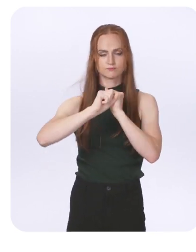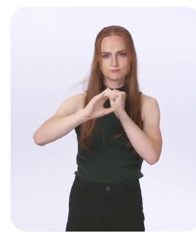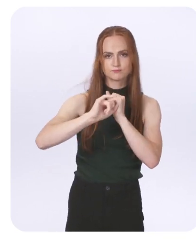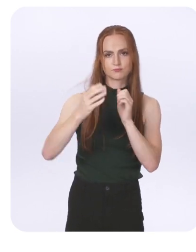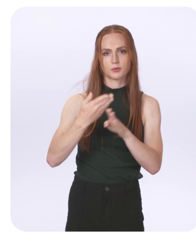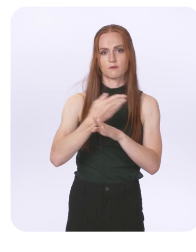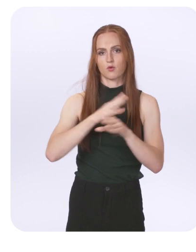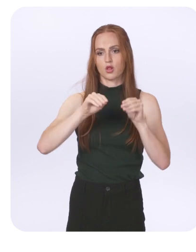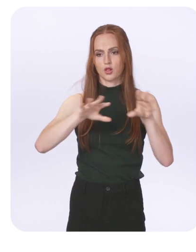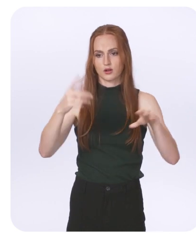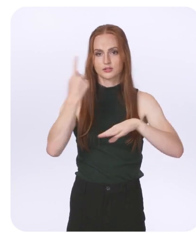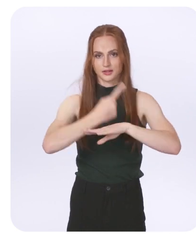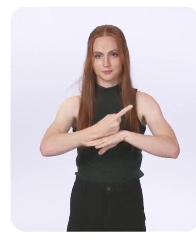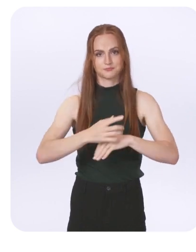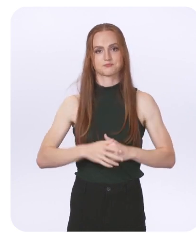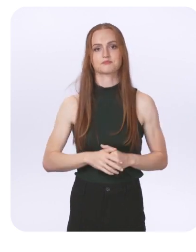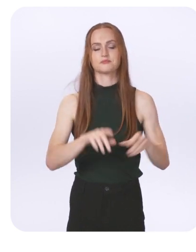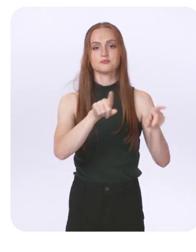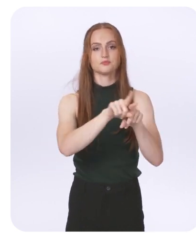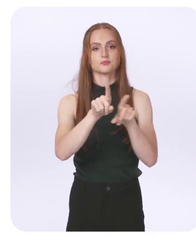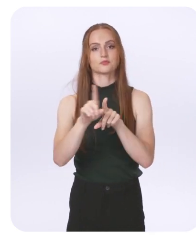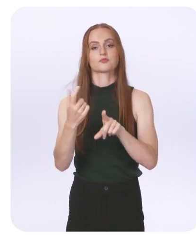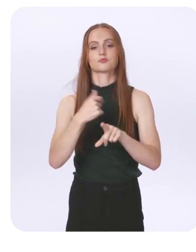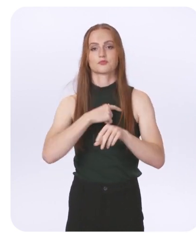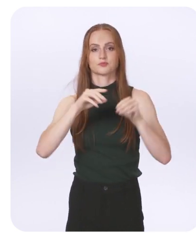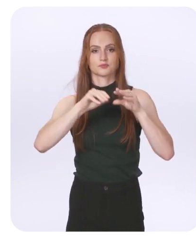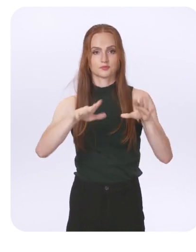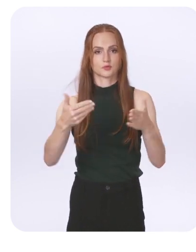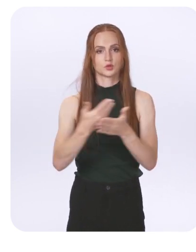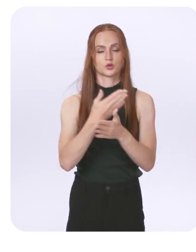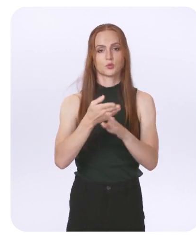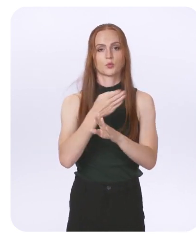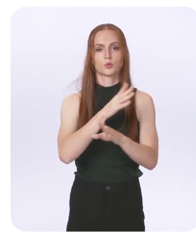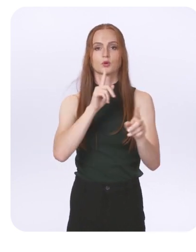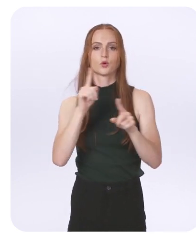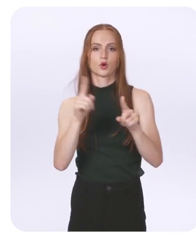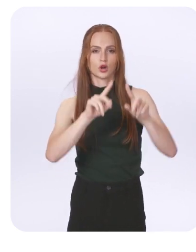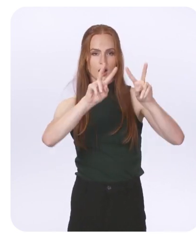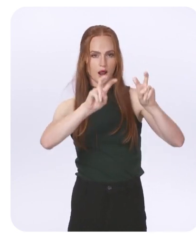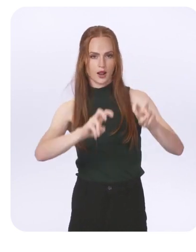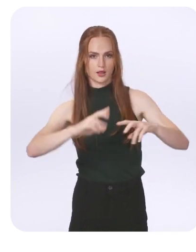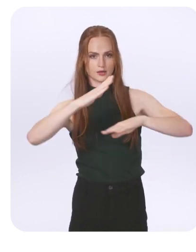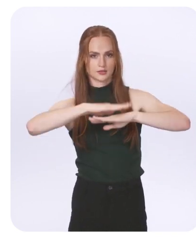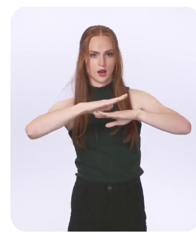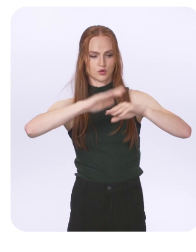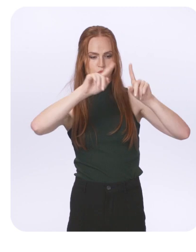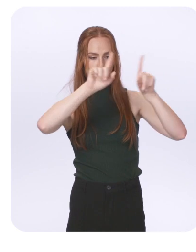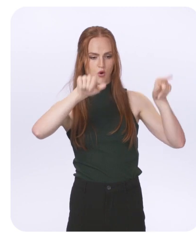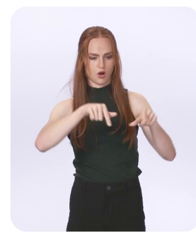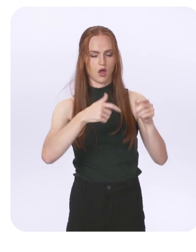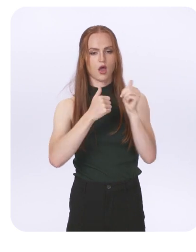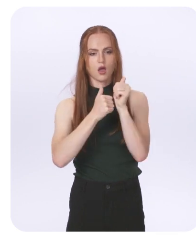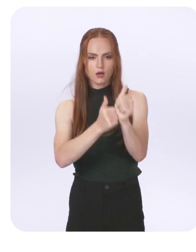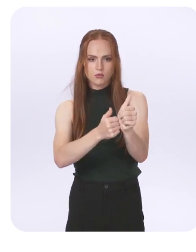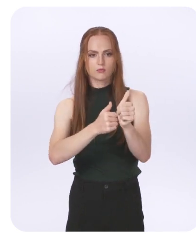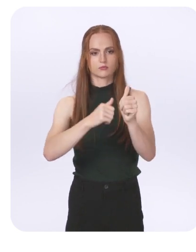Now, let’s watch a quick video that shows how easy it is to request a pre-launch page and what the different pages look like in the store.